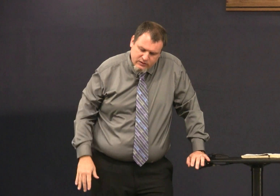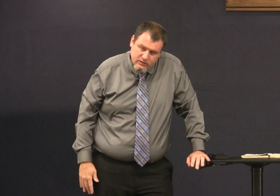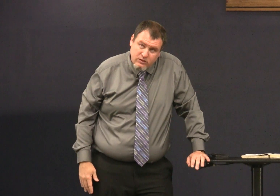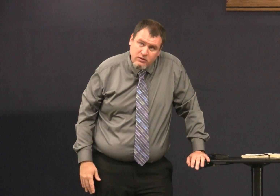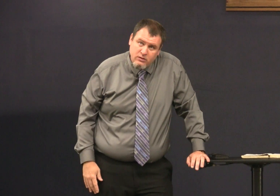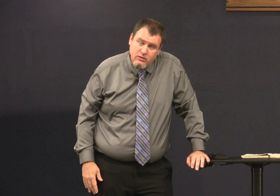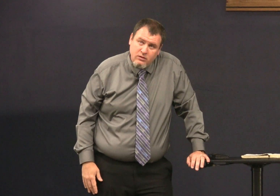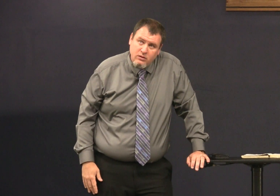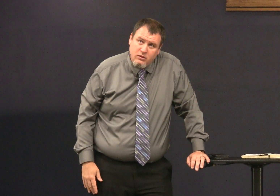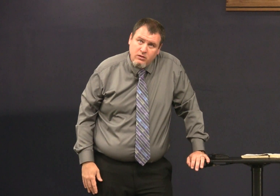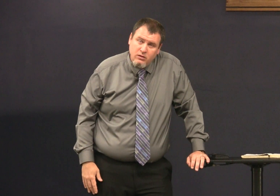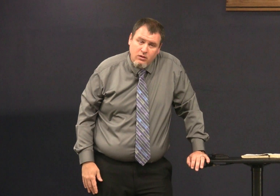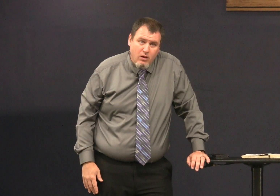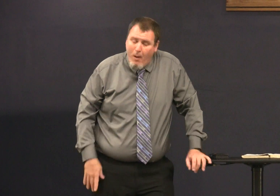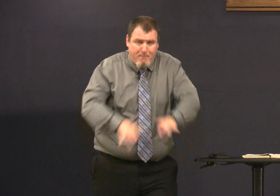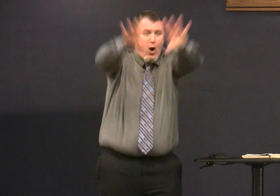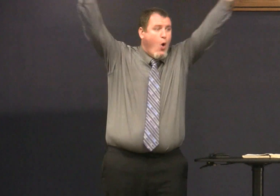he has the power to say let there be light